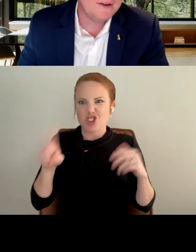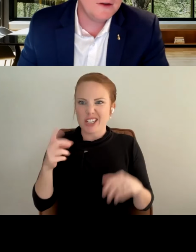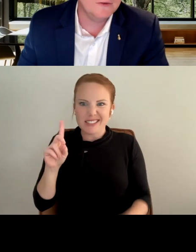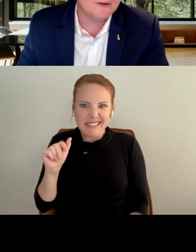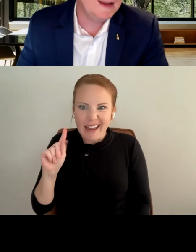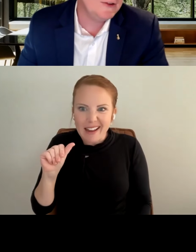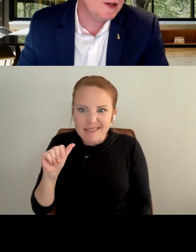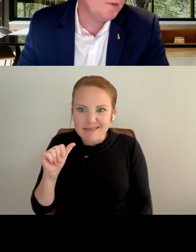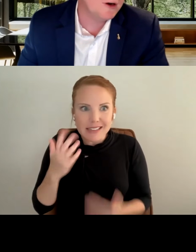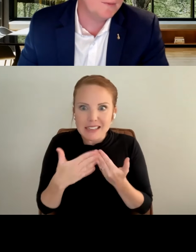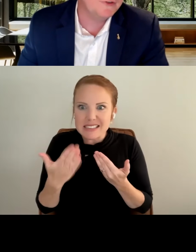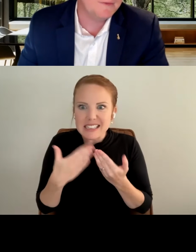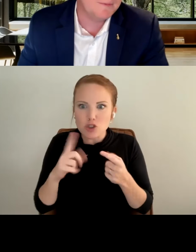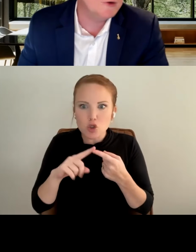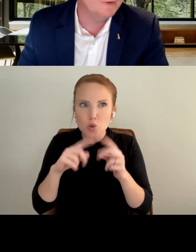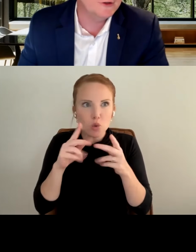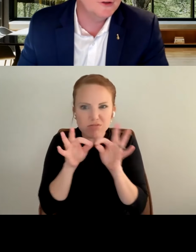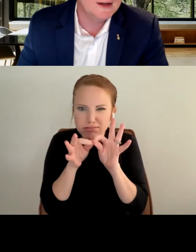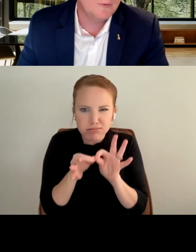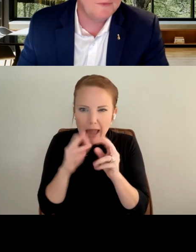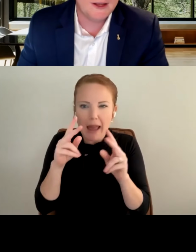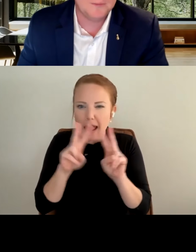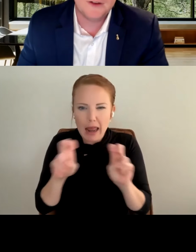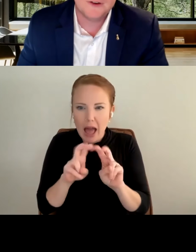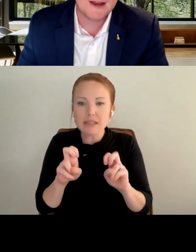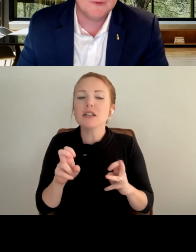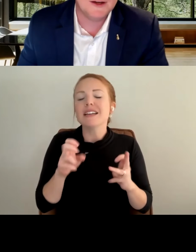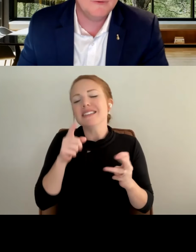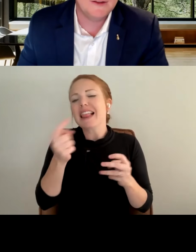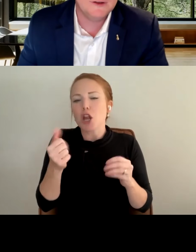to use. It's a little bit more cumbersome than a beautiful website or project management interface,